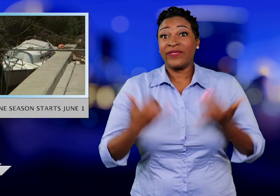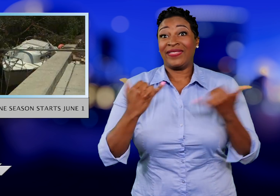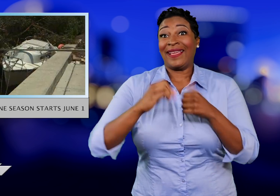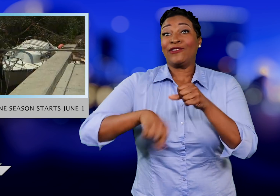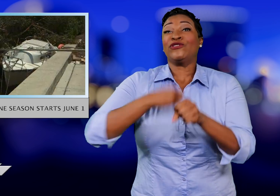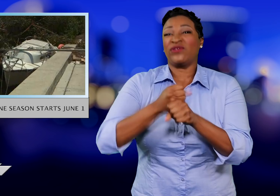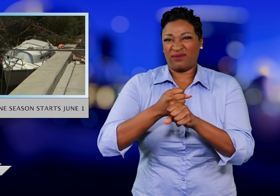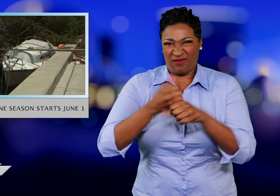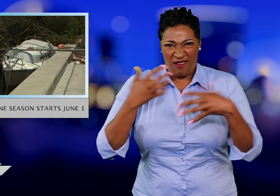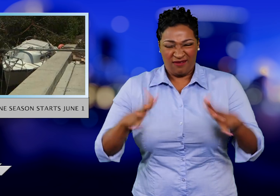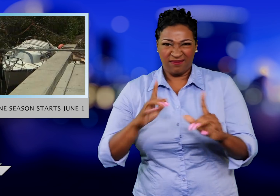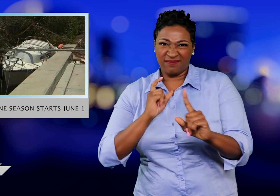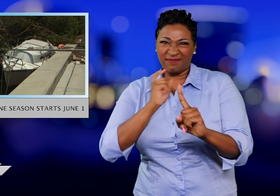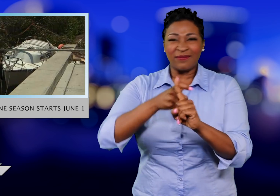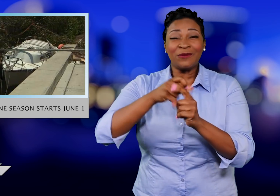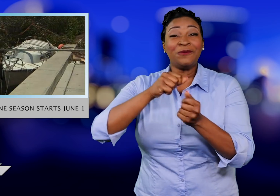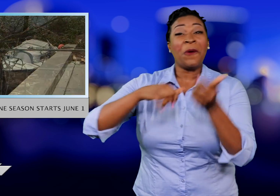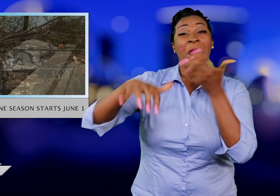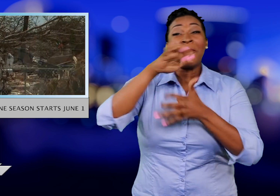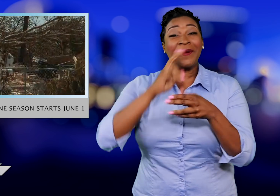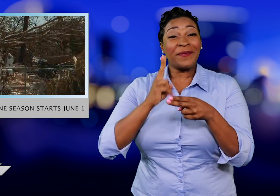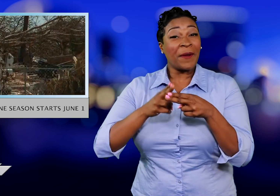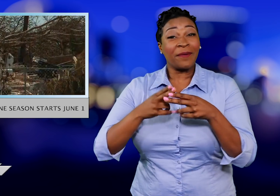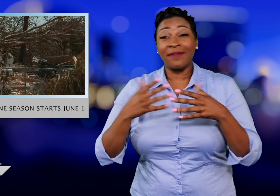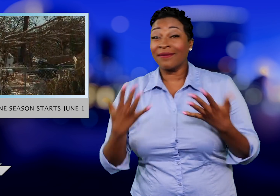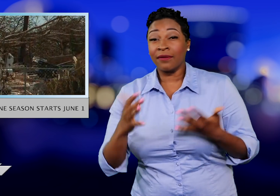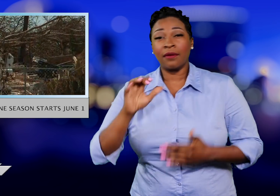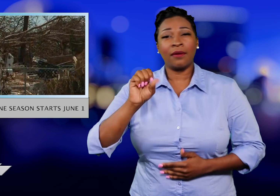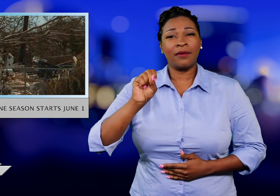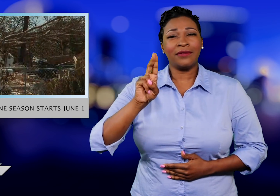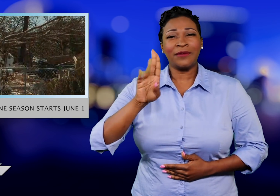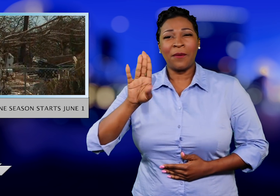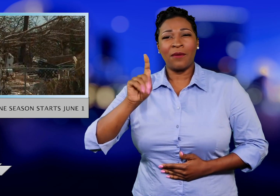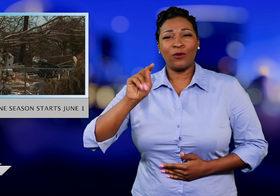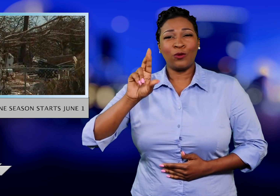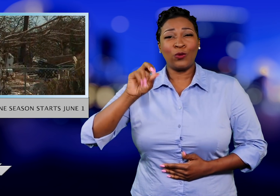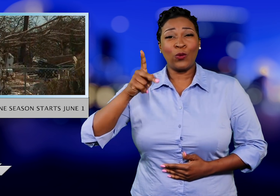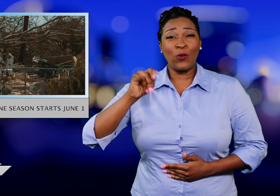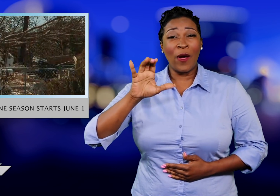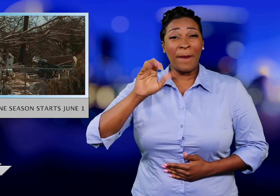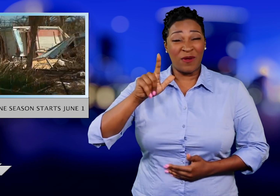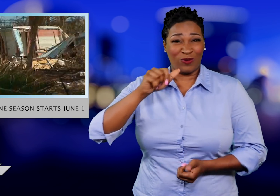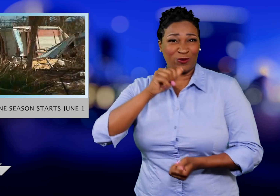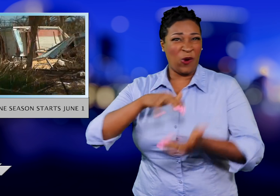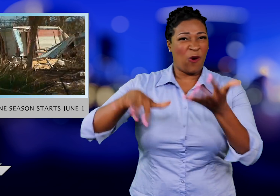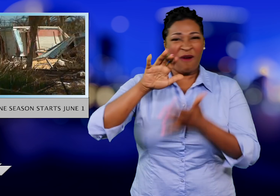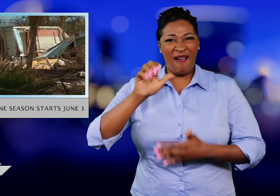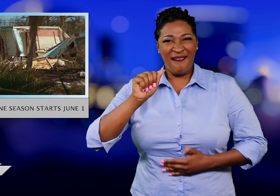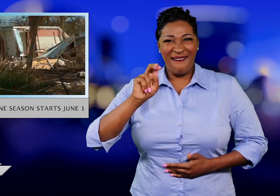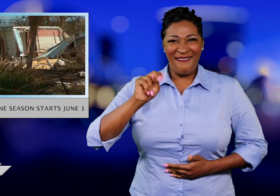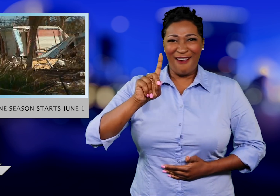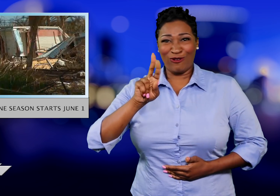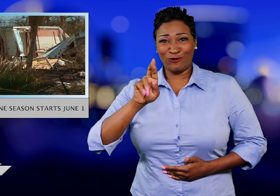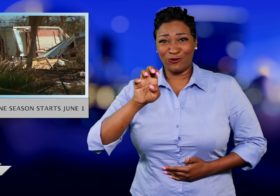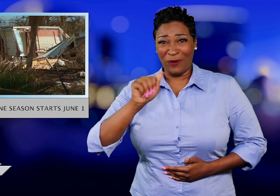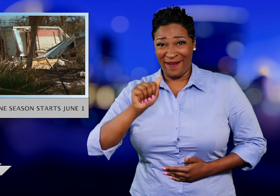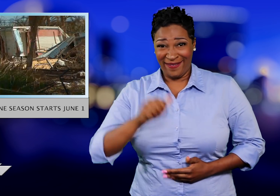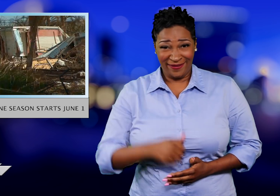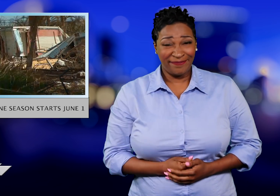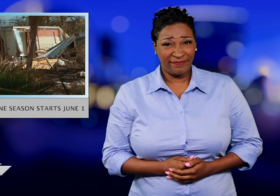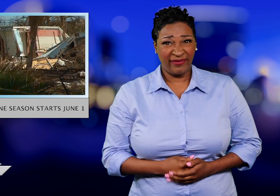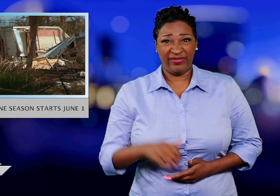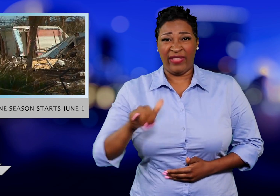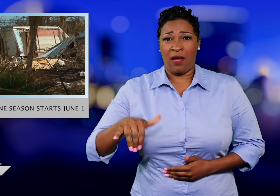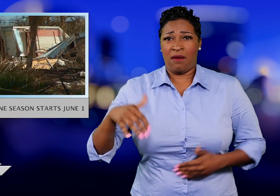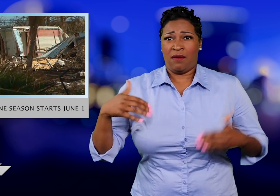This year has already seen one named storm: subtropical storm Andrea.